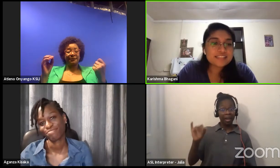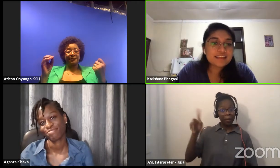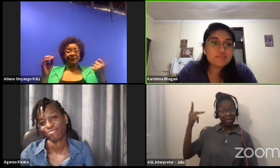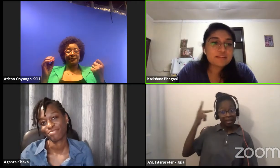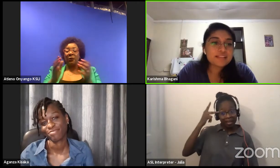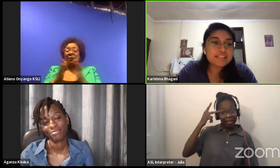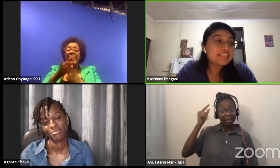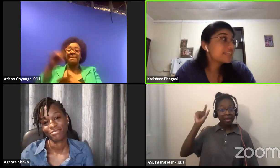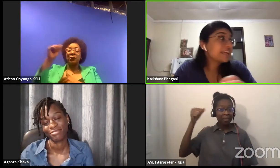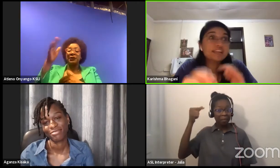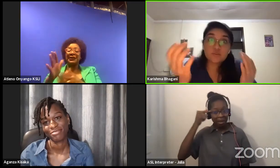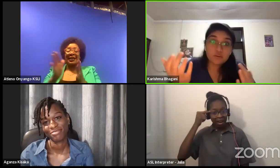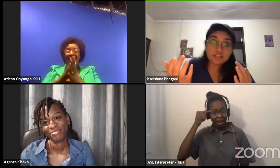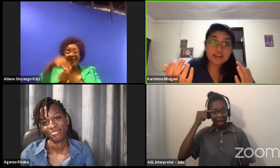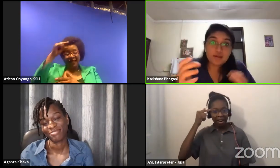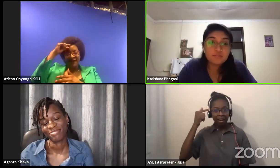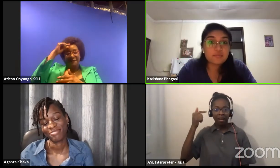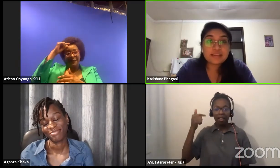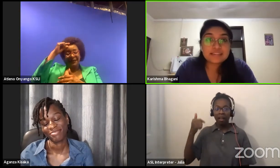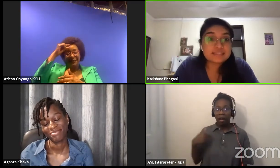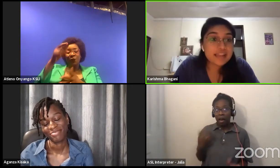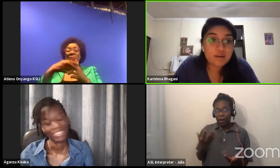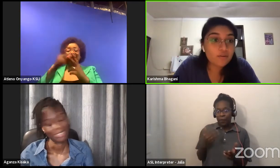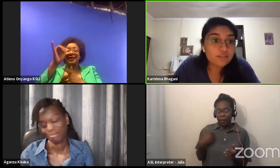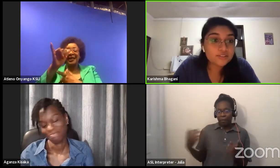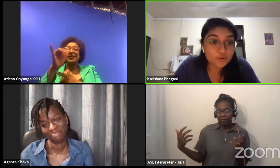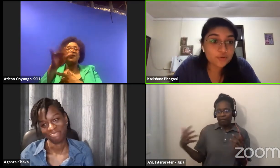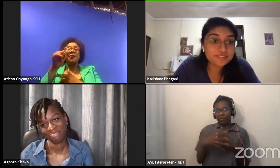and the government lest I get caught now but it's like a whole show.